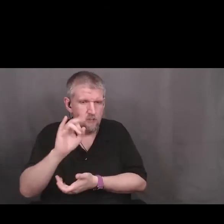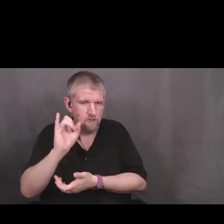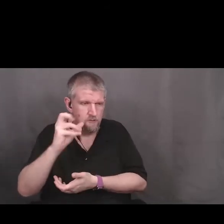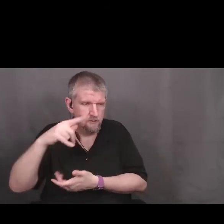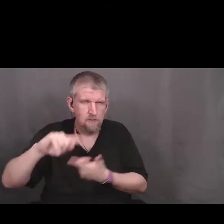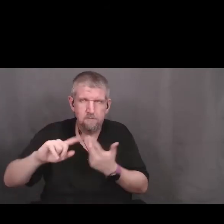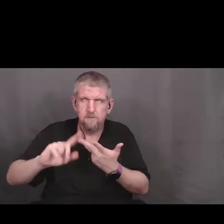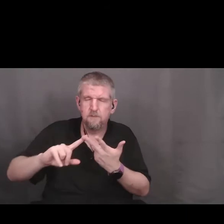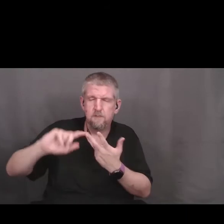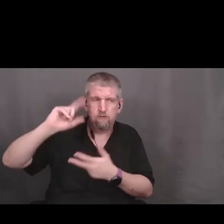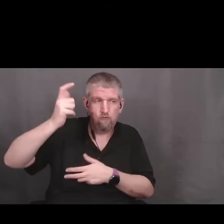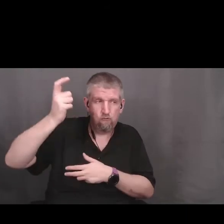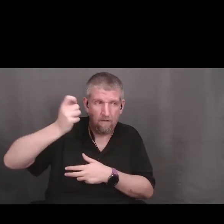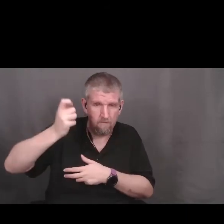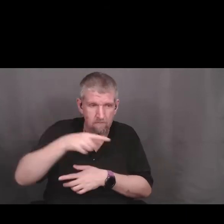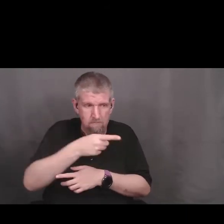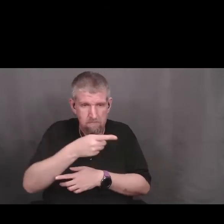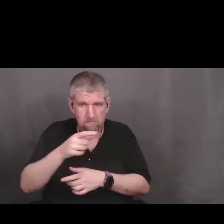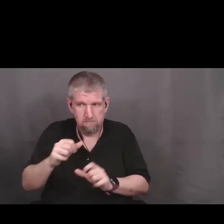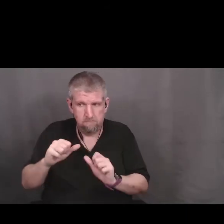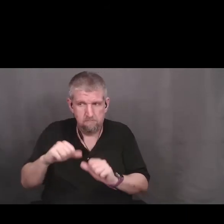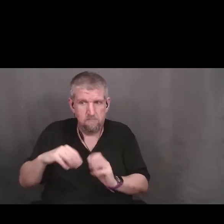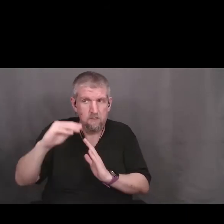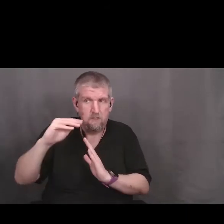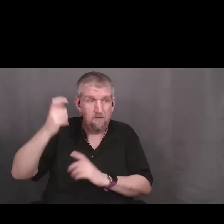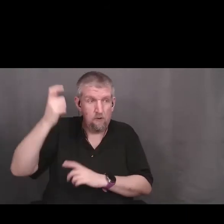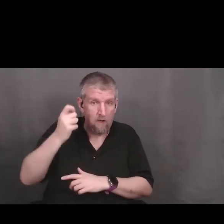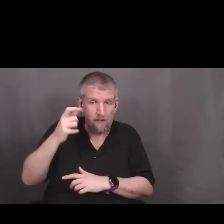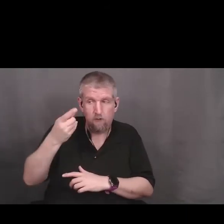that they are not required to pay back.